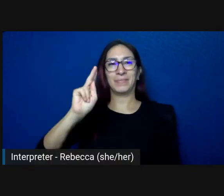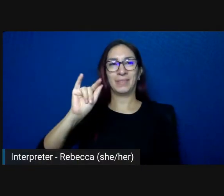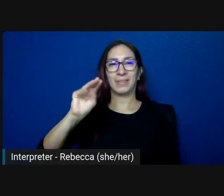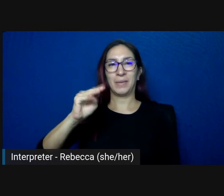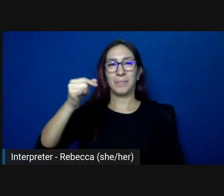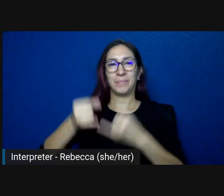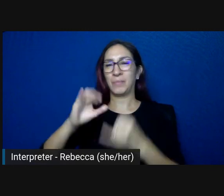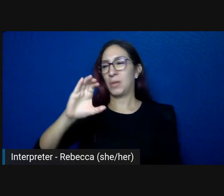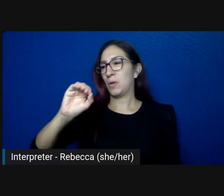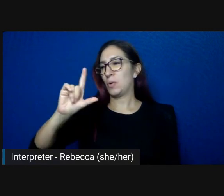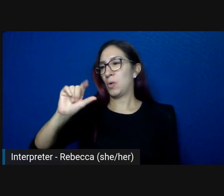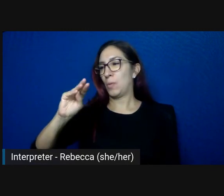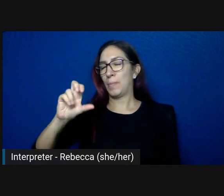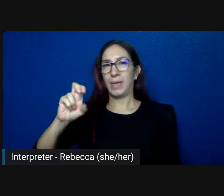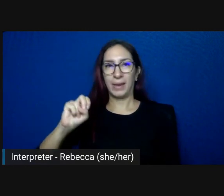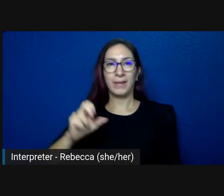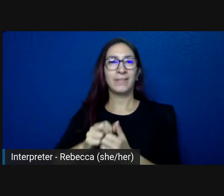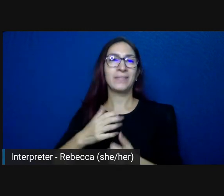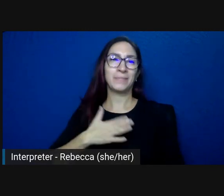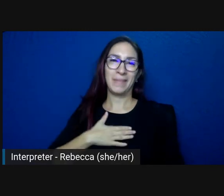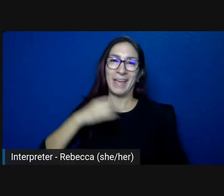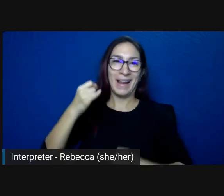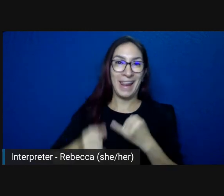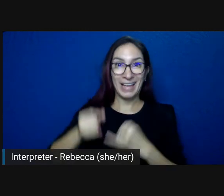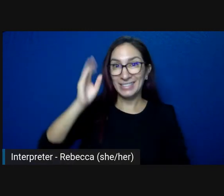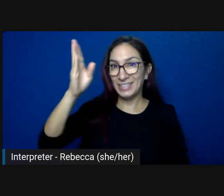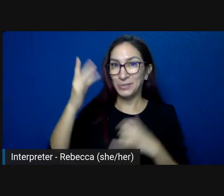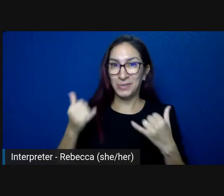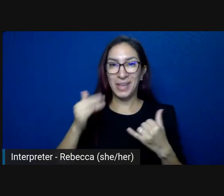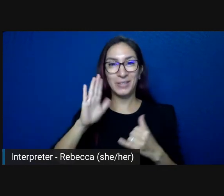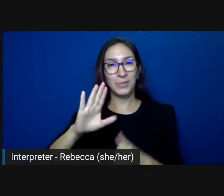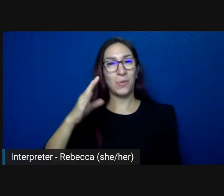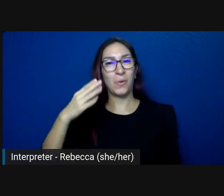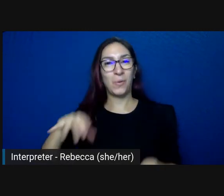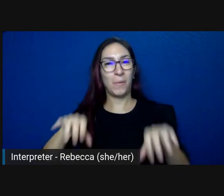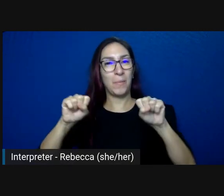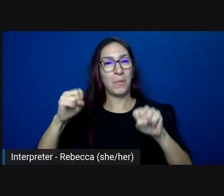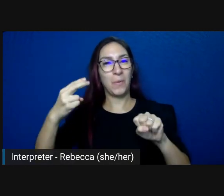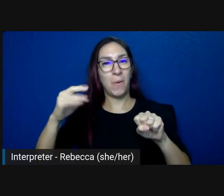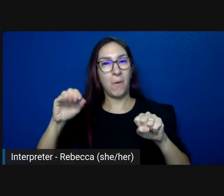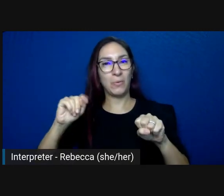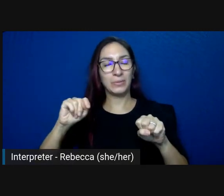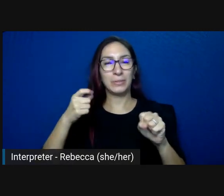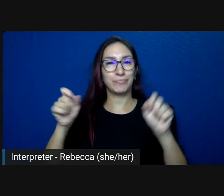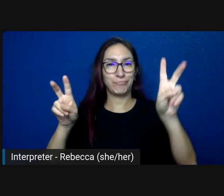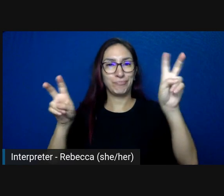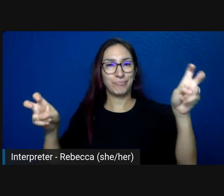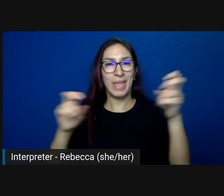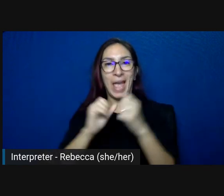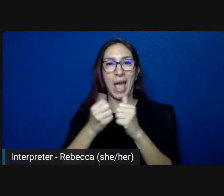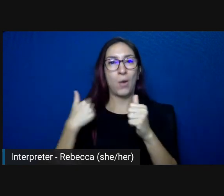my last session as your host, How we made Joomla 4 accessible. Presented by Carlos Camara.